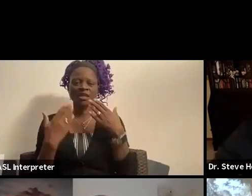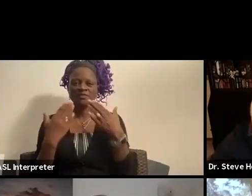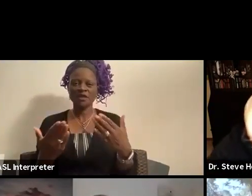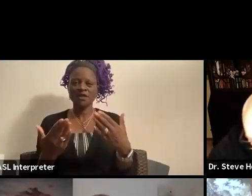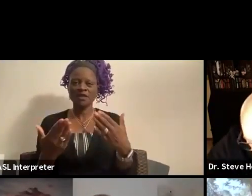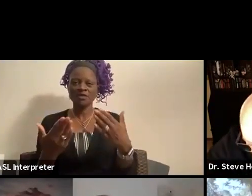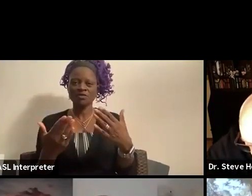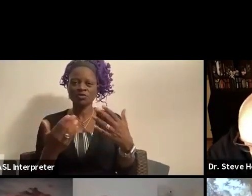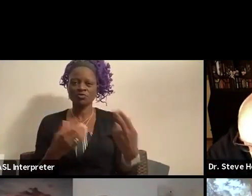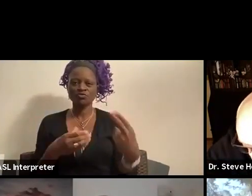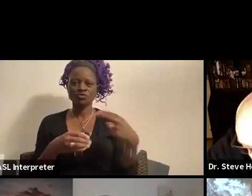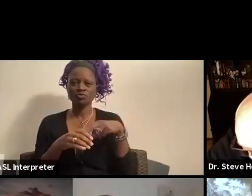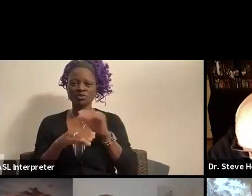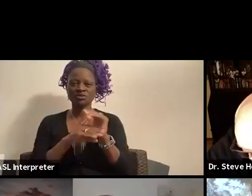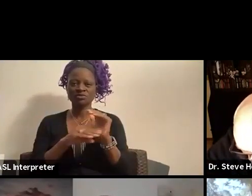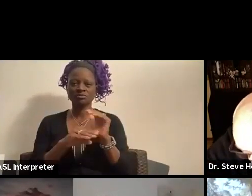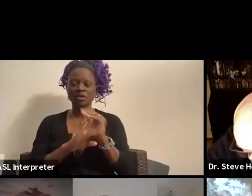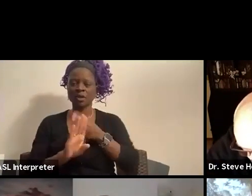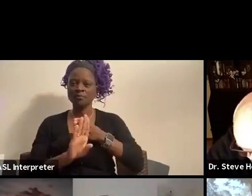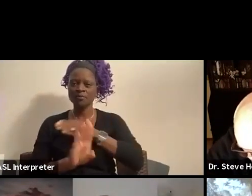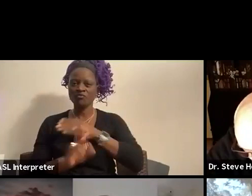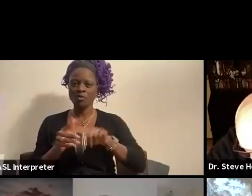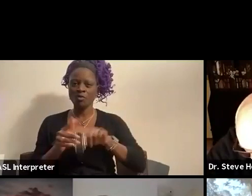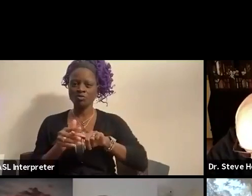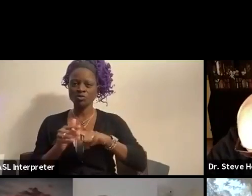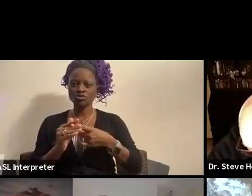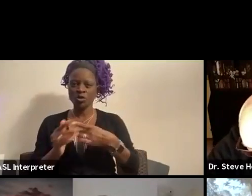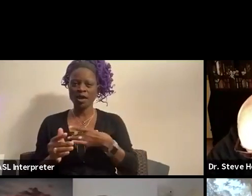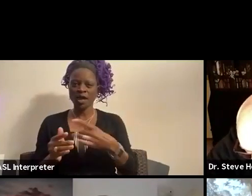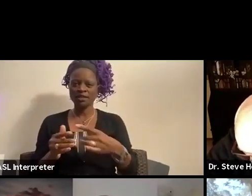Before we get going, I'd like to introduce Gilbert Martinez from our communications